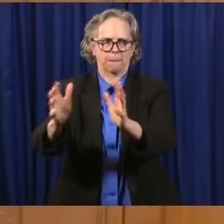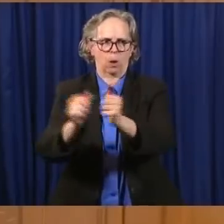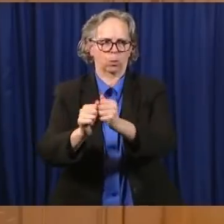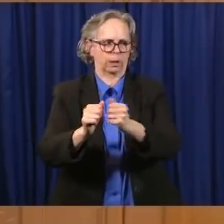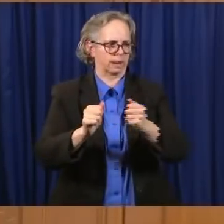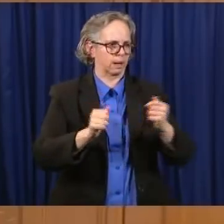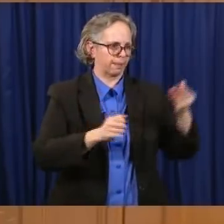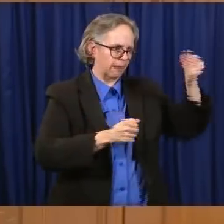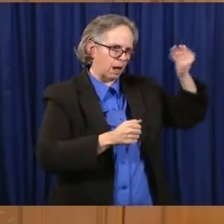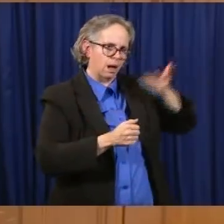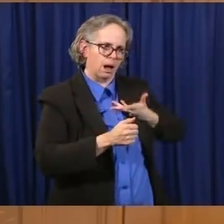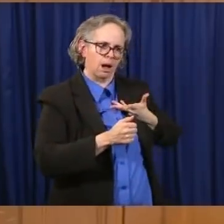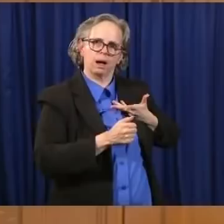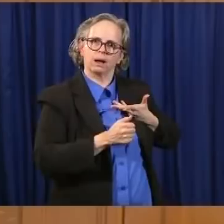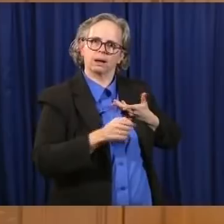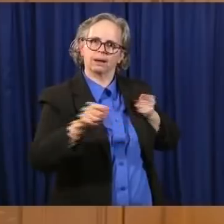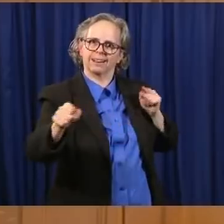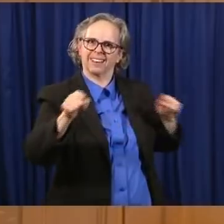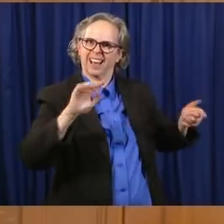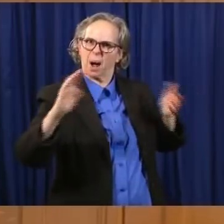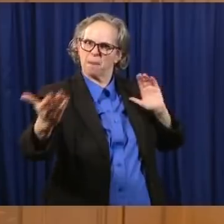IS THE DATA PERSON DIED VERSUS